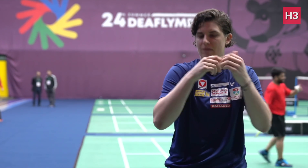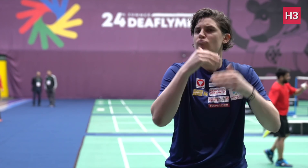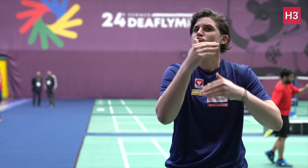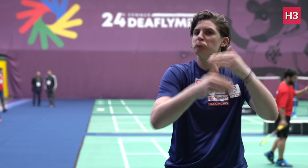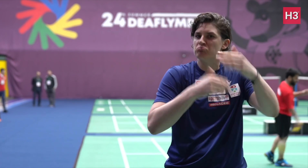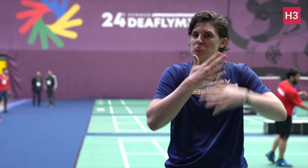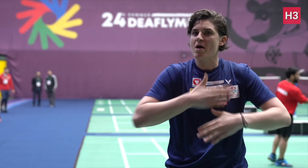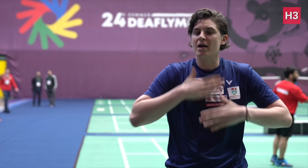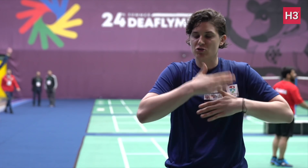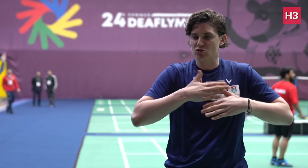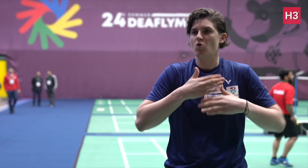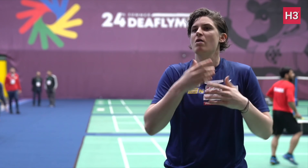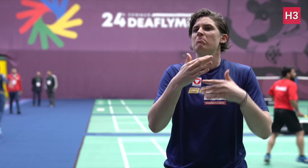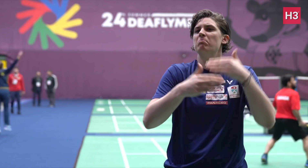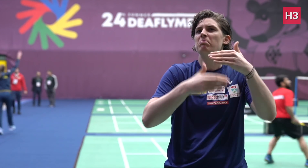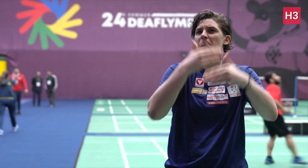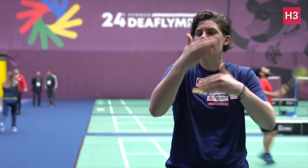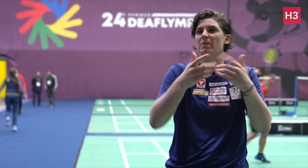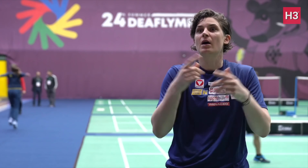I continued playing games for leisure.